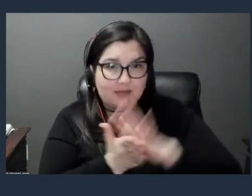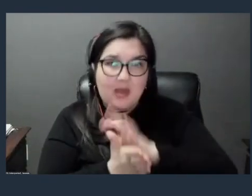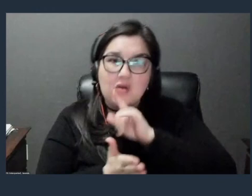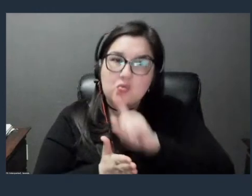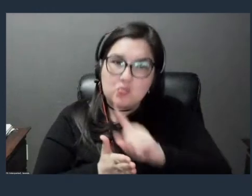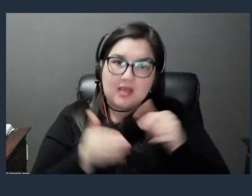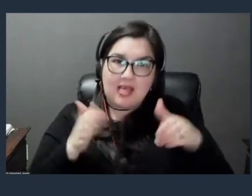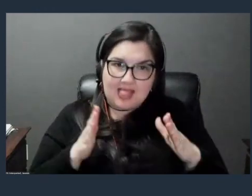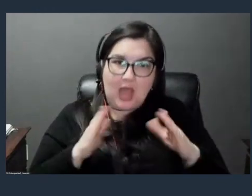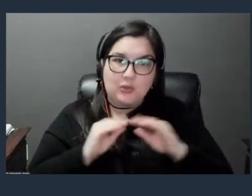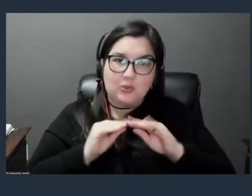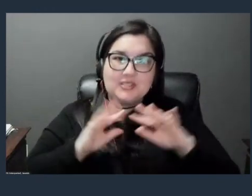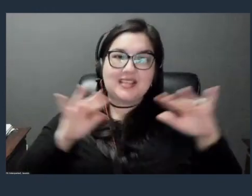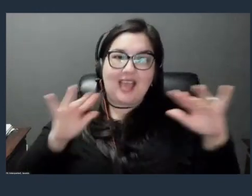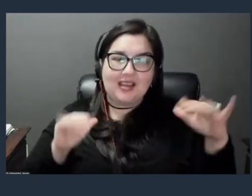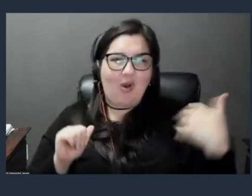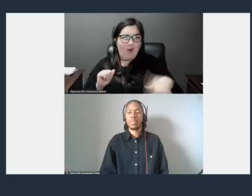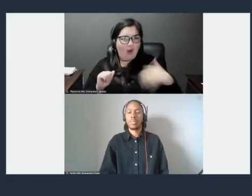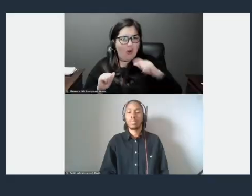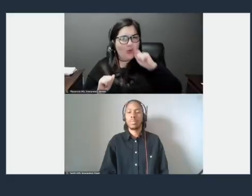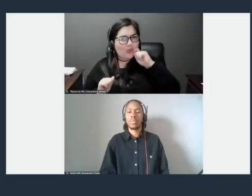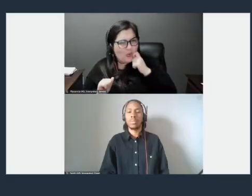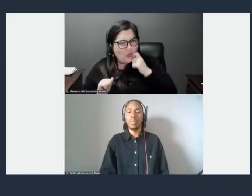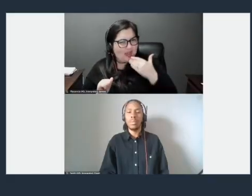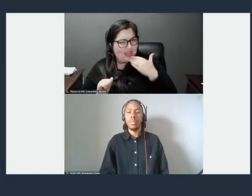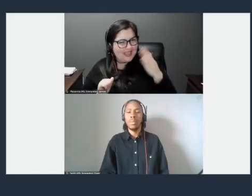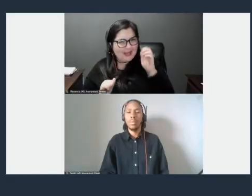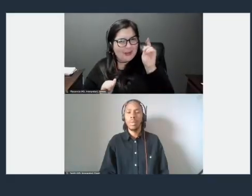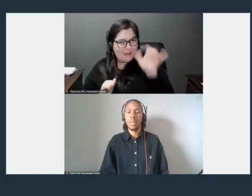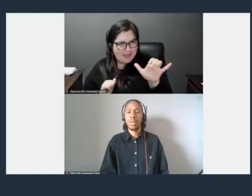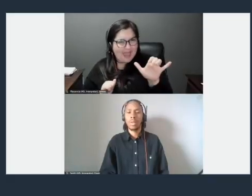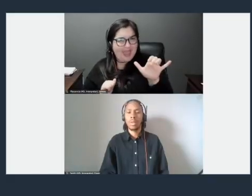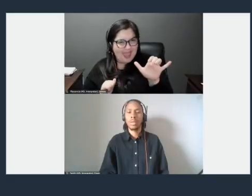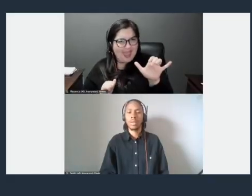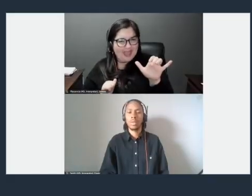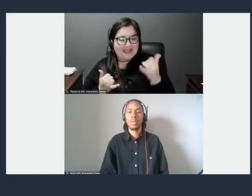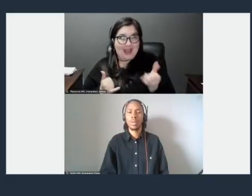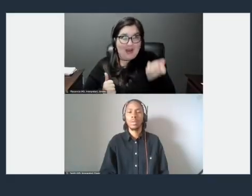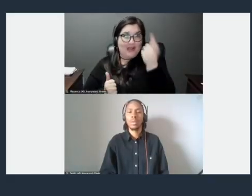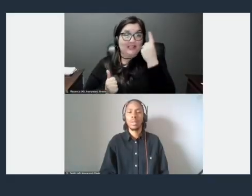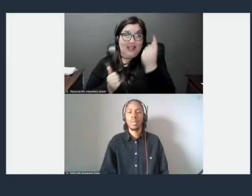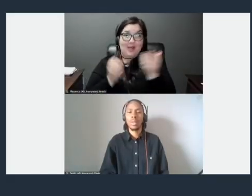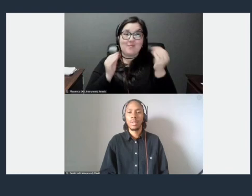Cool. Well, thank you so much, Becky. I understand a lot more about data lakes now than I ever did. And I'm fascinated by- - I'm glad.